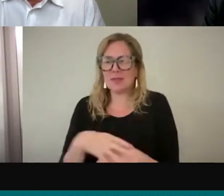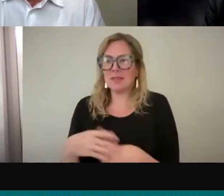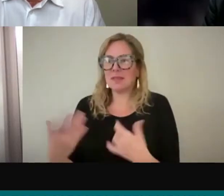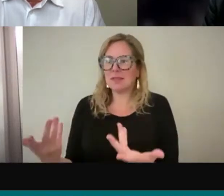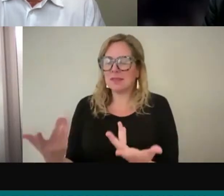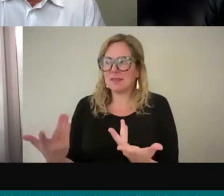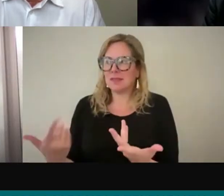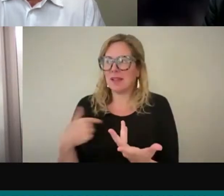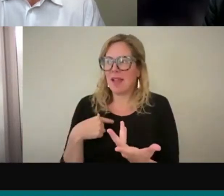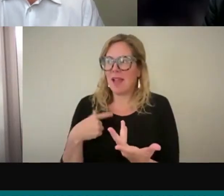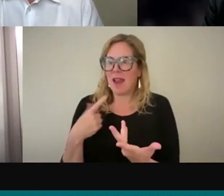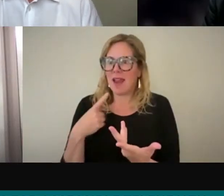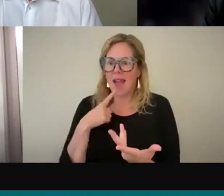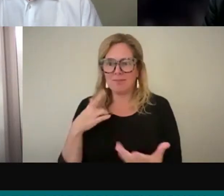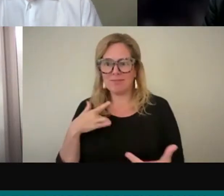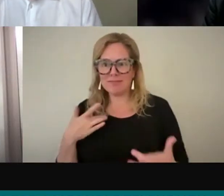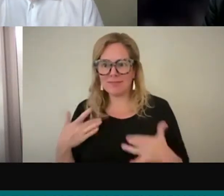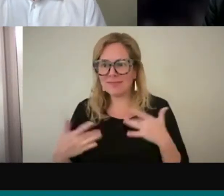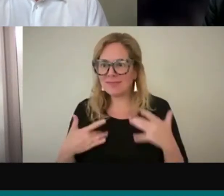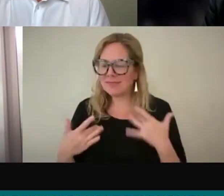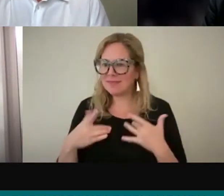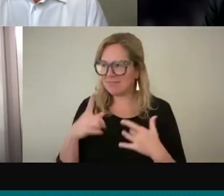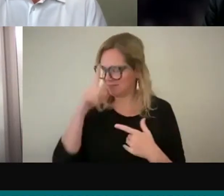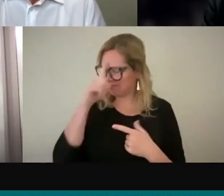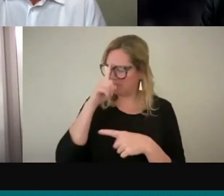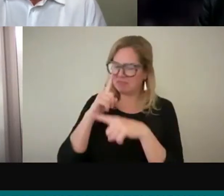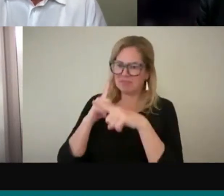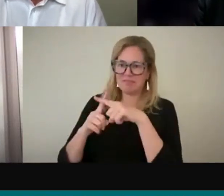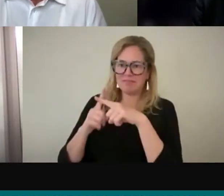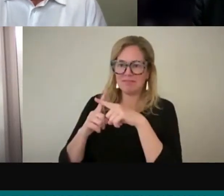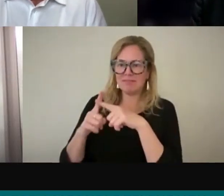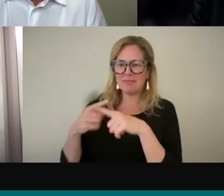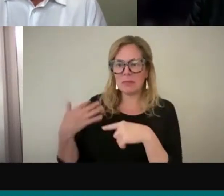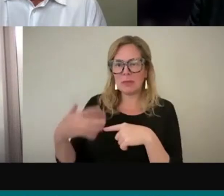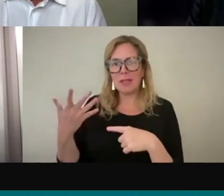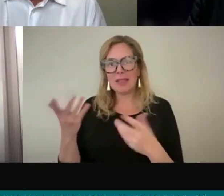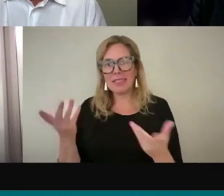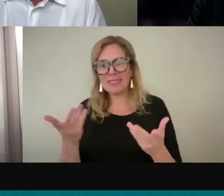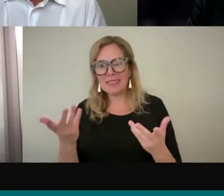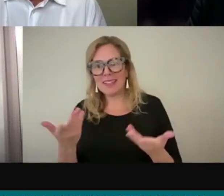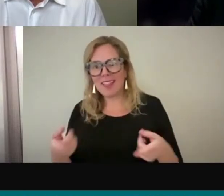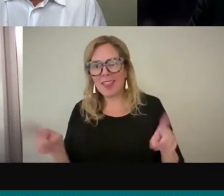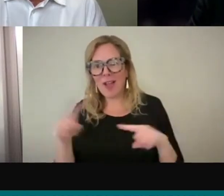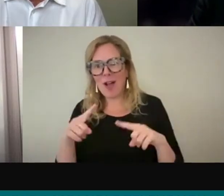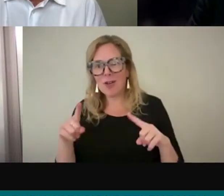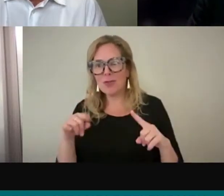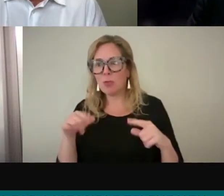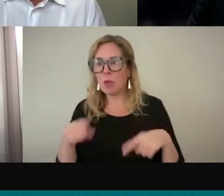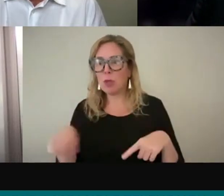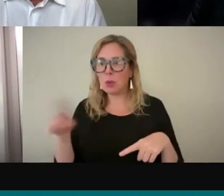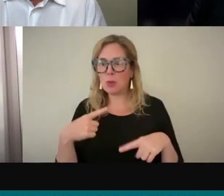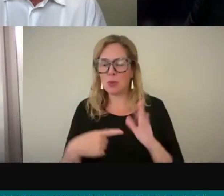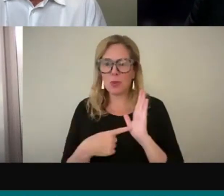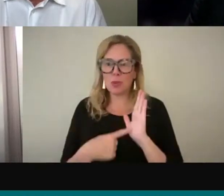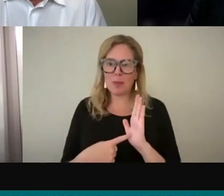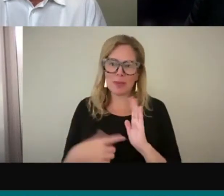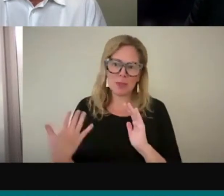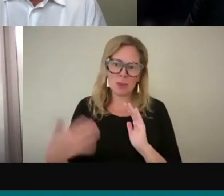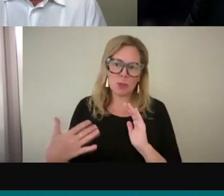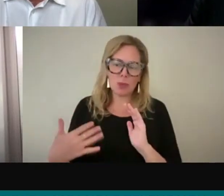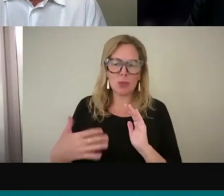really, by hearing what you all represent as very large technology firms. How you